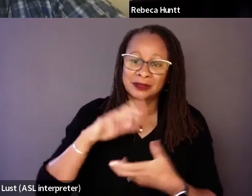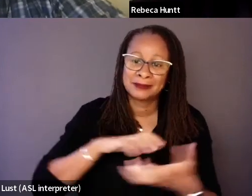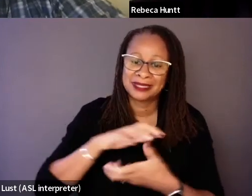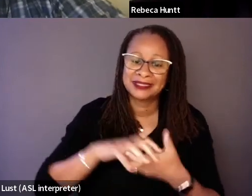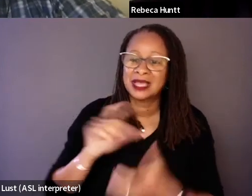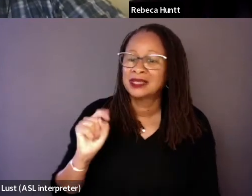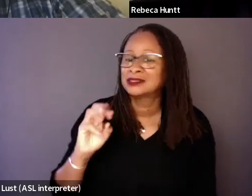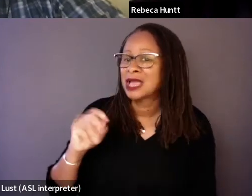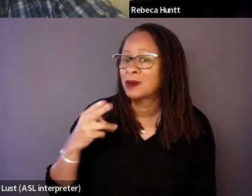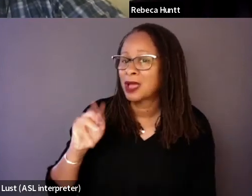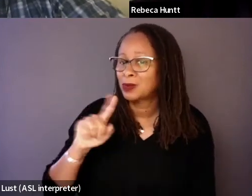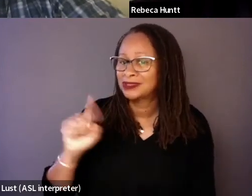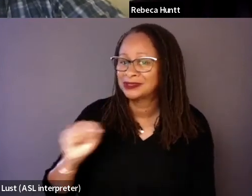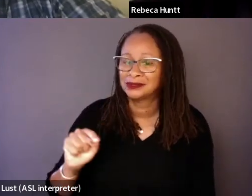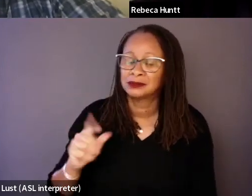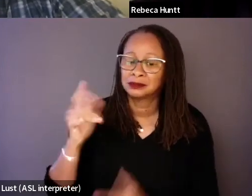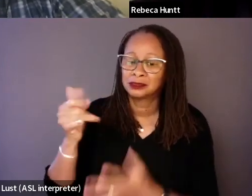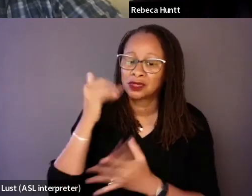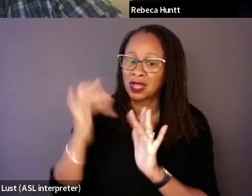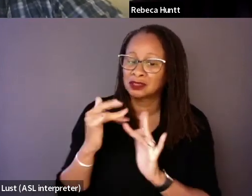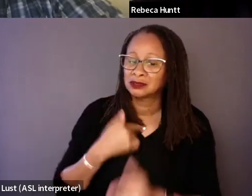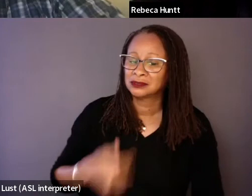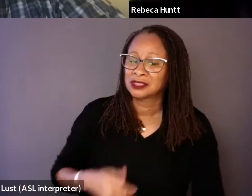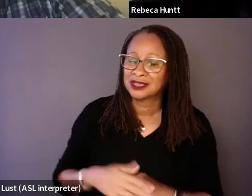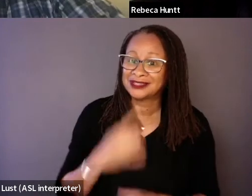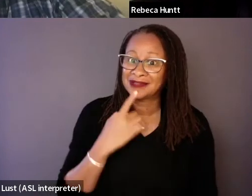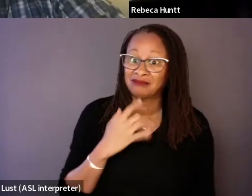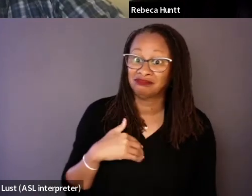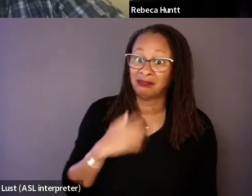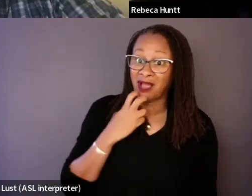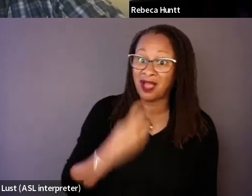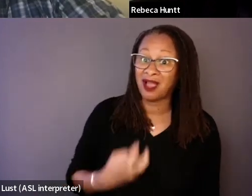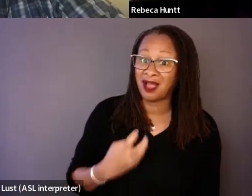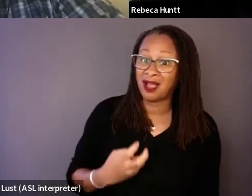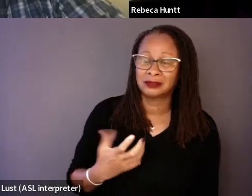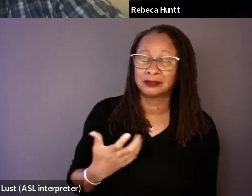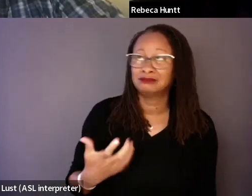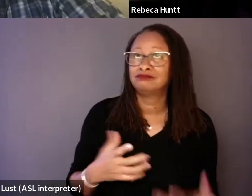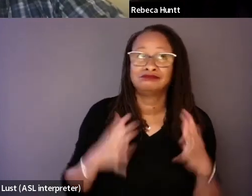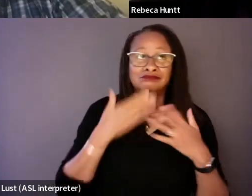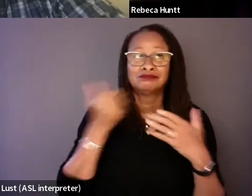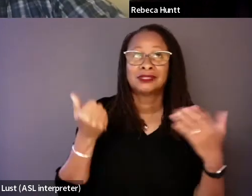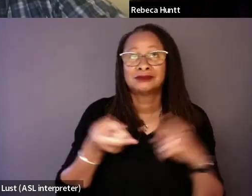Tom called me and it was like -- I mean, one of the greatest moments in my entire life,